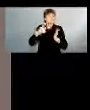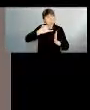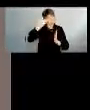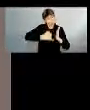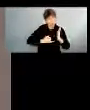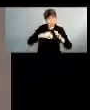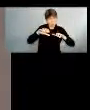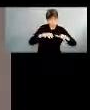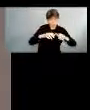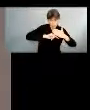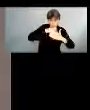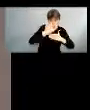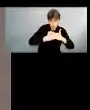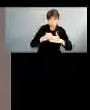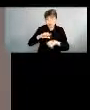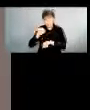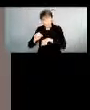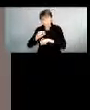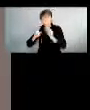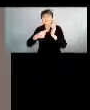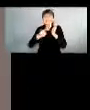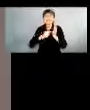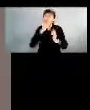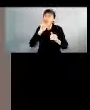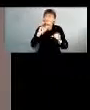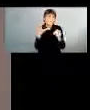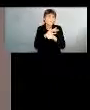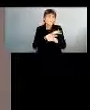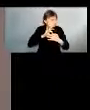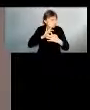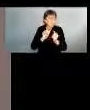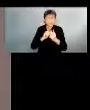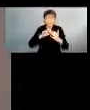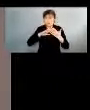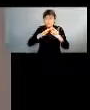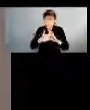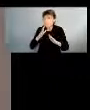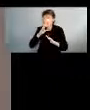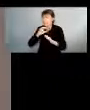focus on community engagement or connection, we want to open a conversation for every applicant